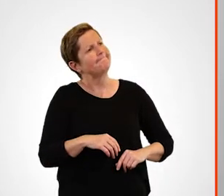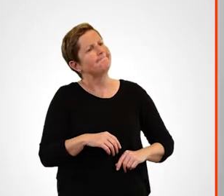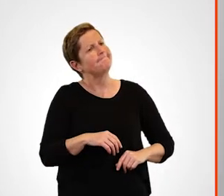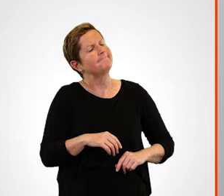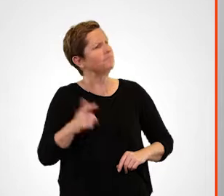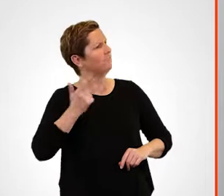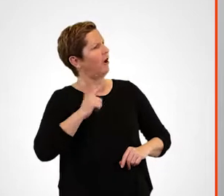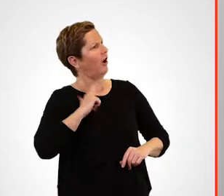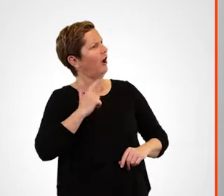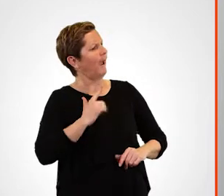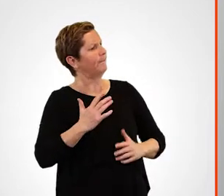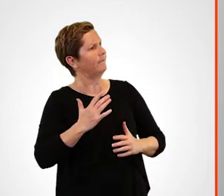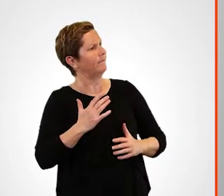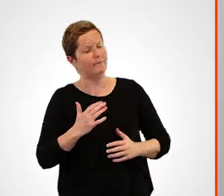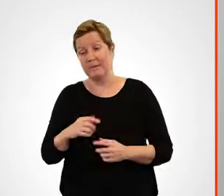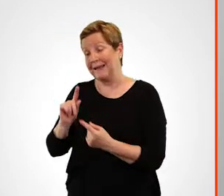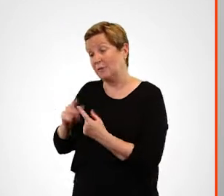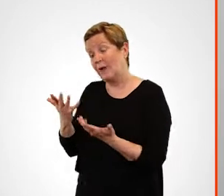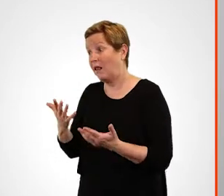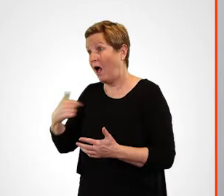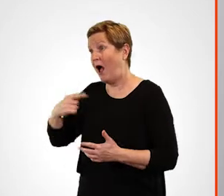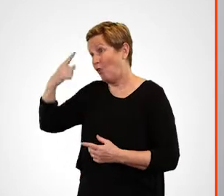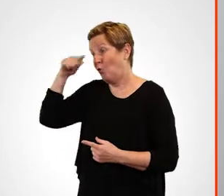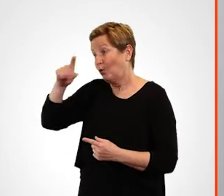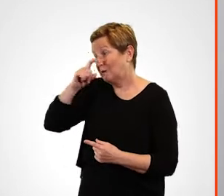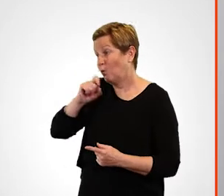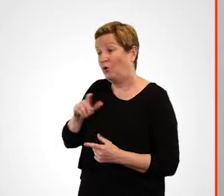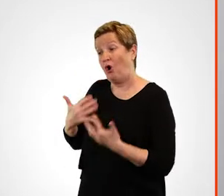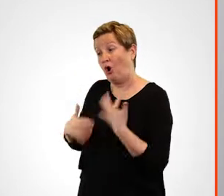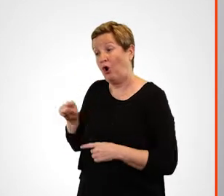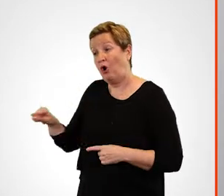He said, "Well, I was afraid she was going to hurt you."